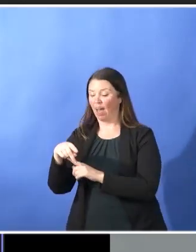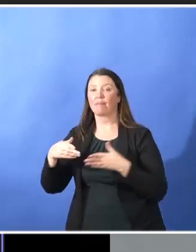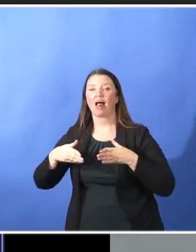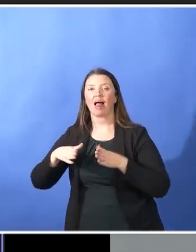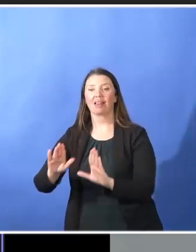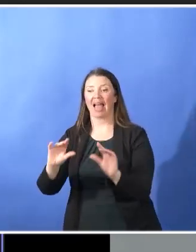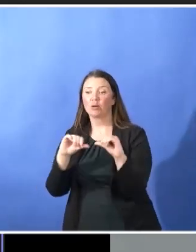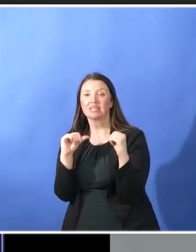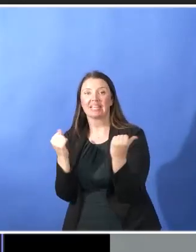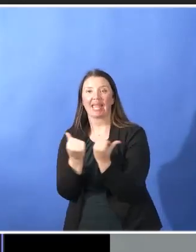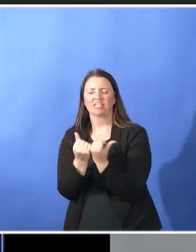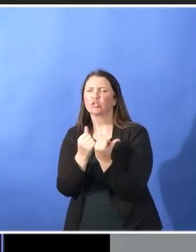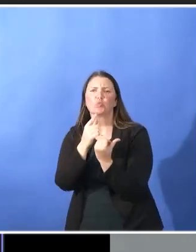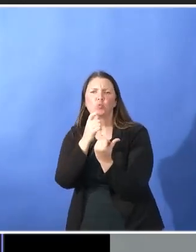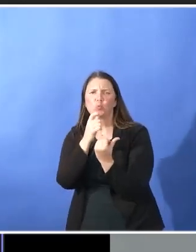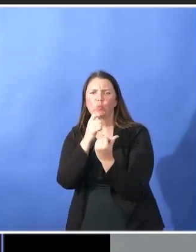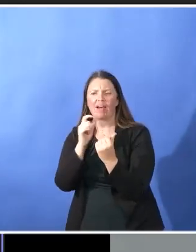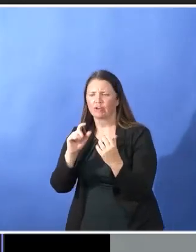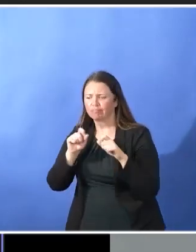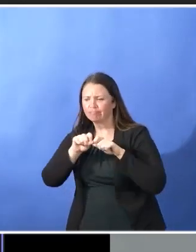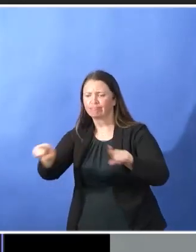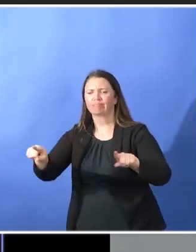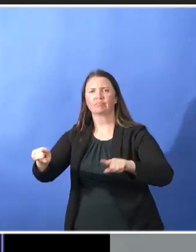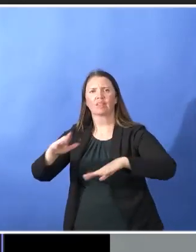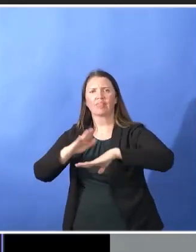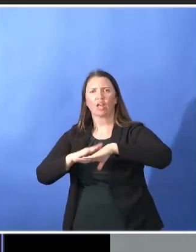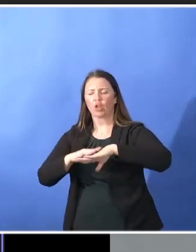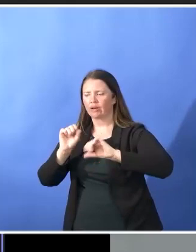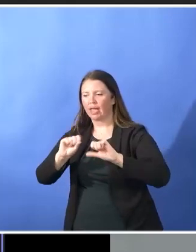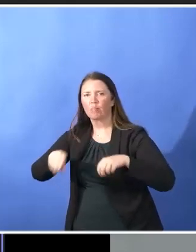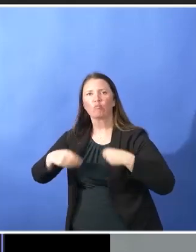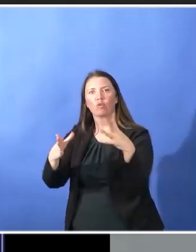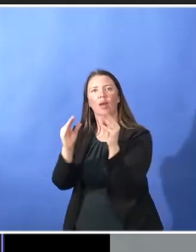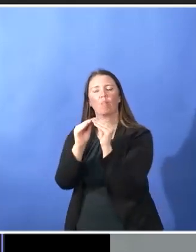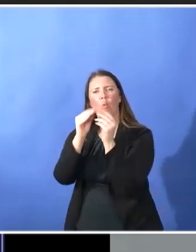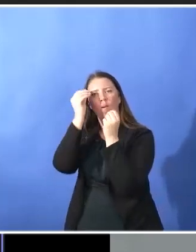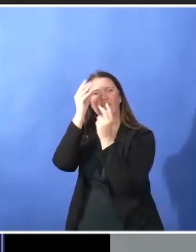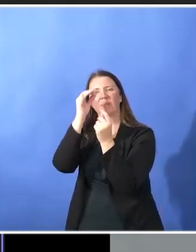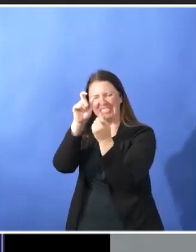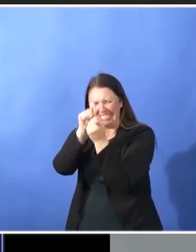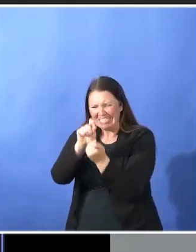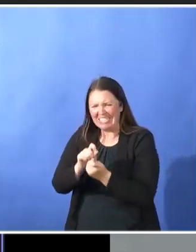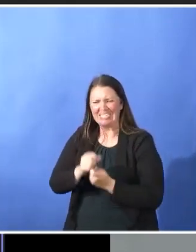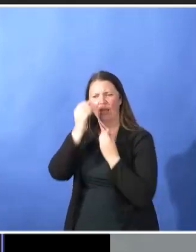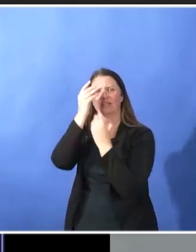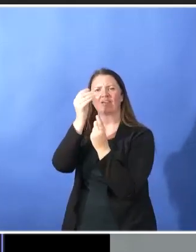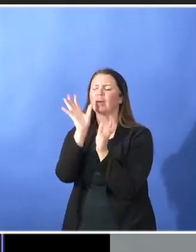INFORMATION AND IT'S ESPECIALLY